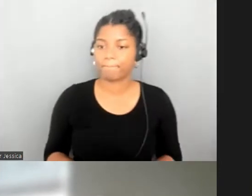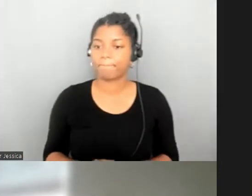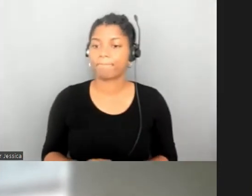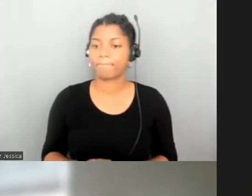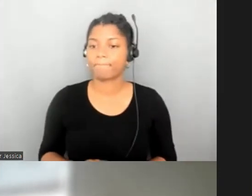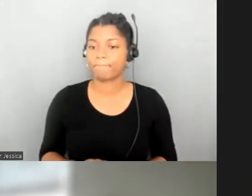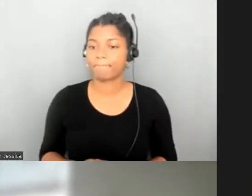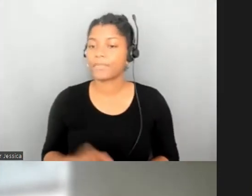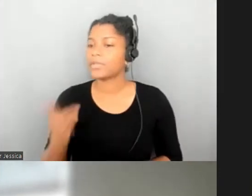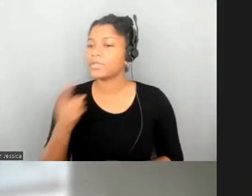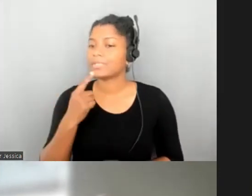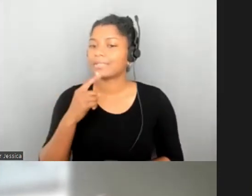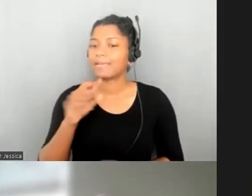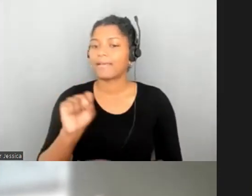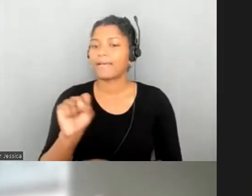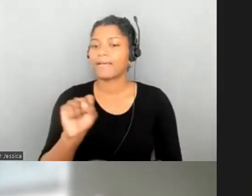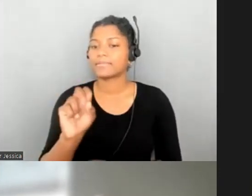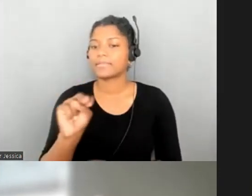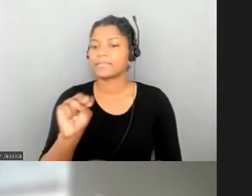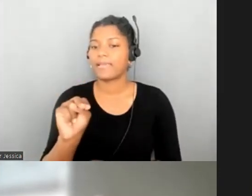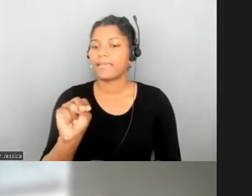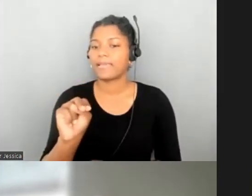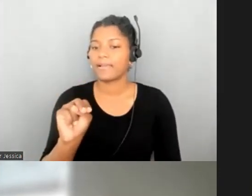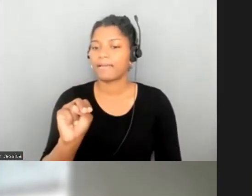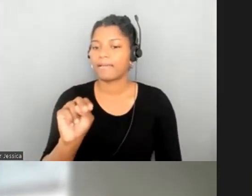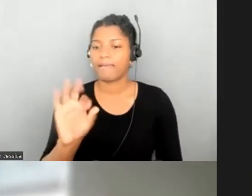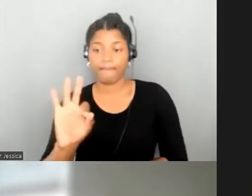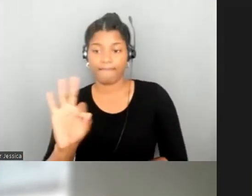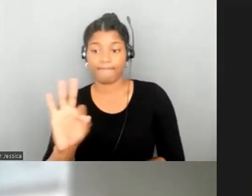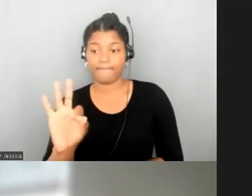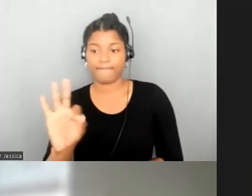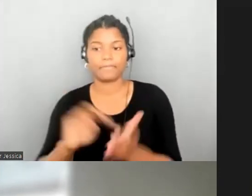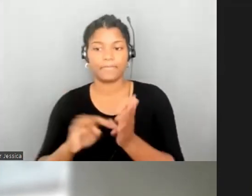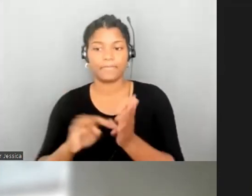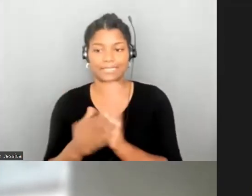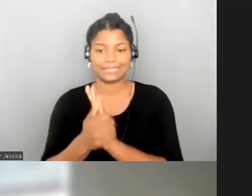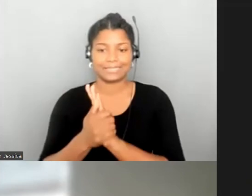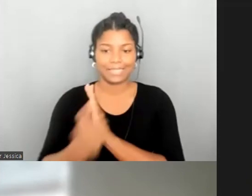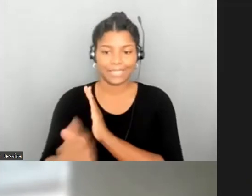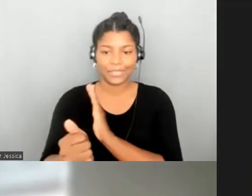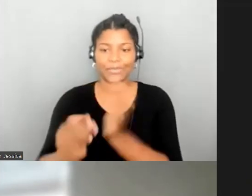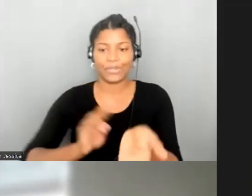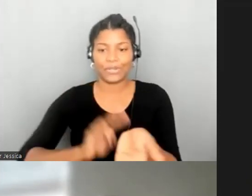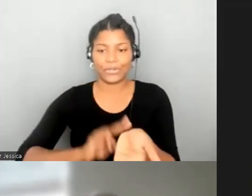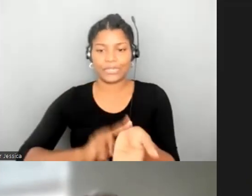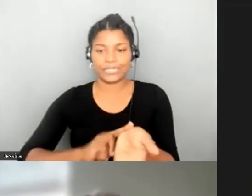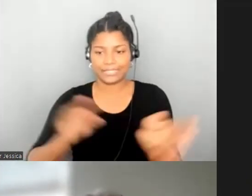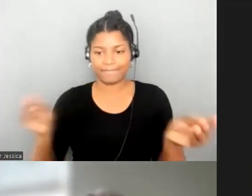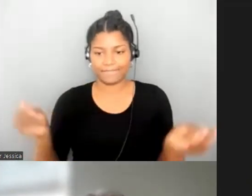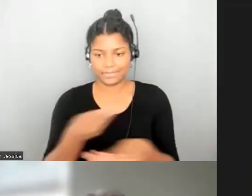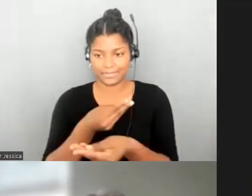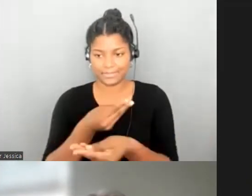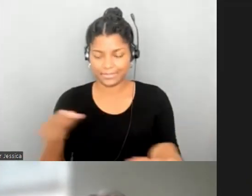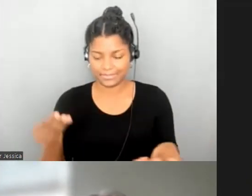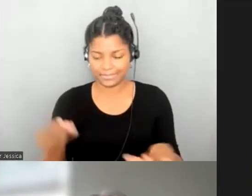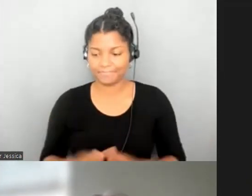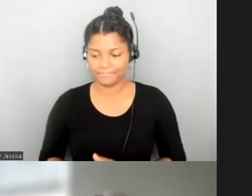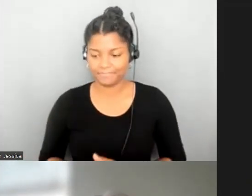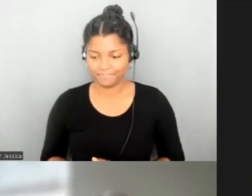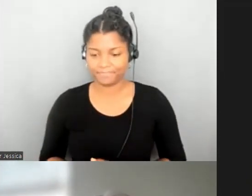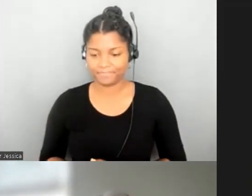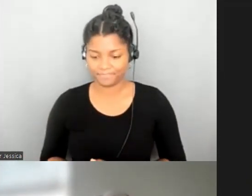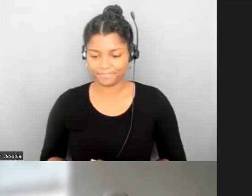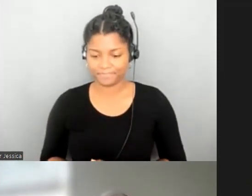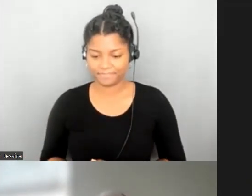When Sherrie says SNF she's talking about skilled nursing facilities.